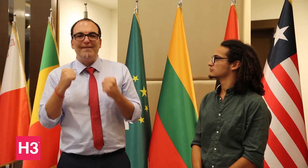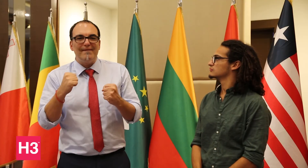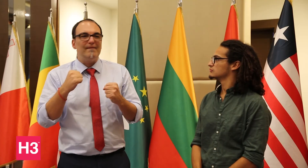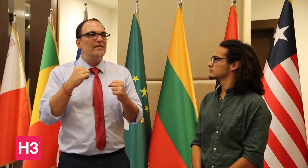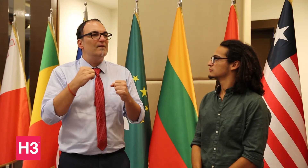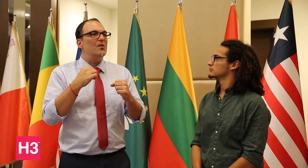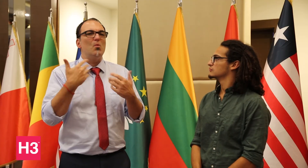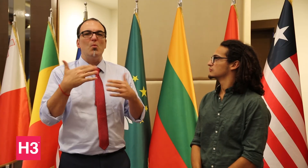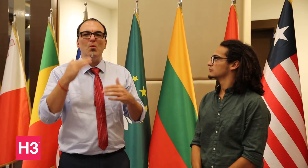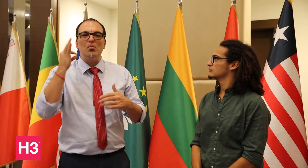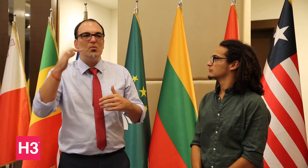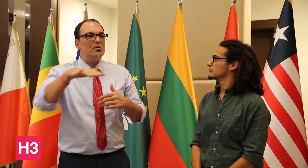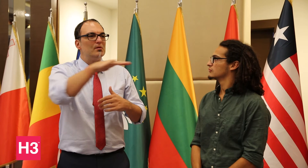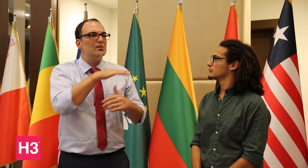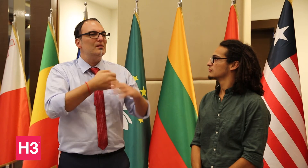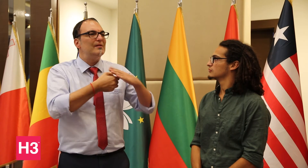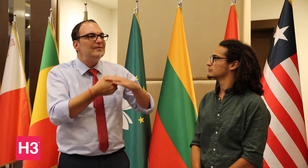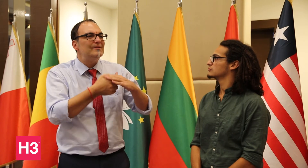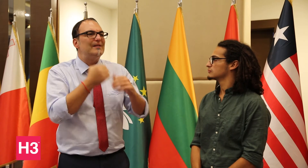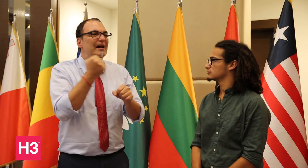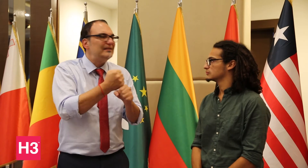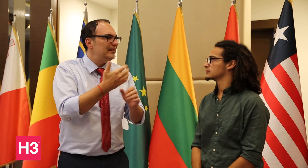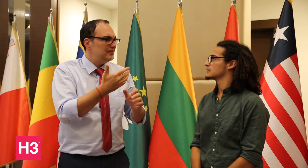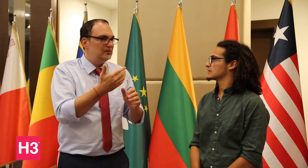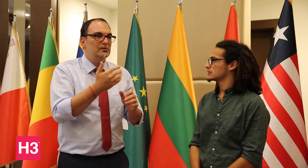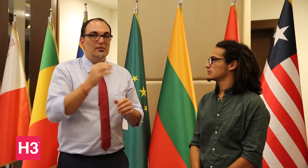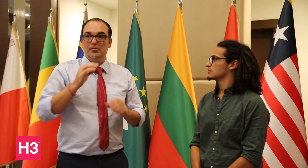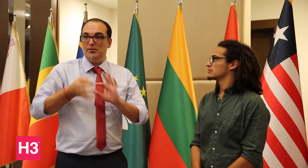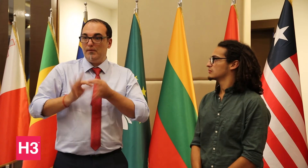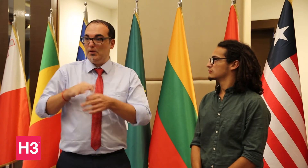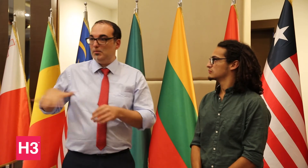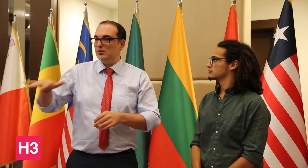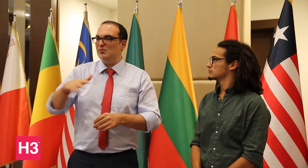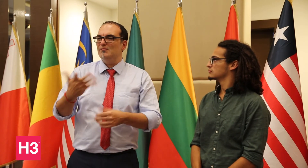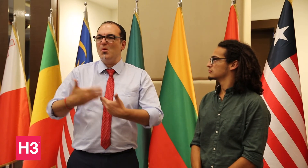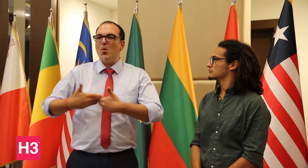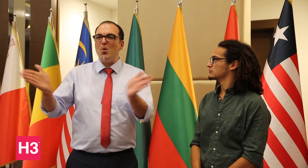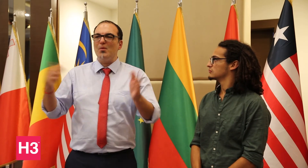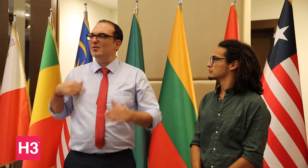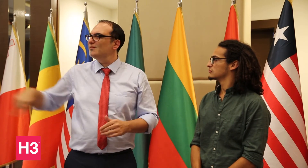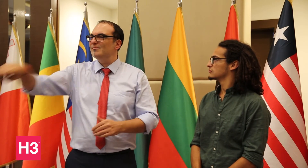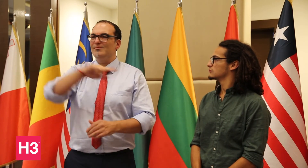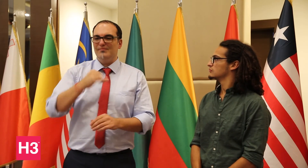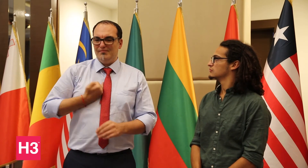You are Deaf and love sports, and you have experienced hearing oppression. Remember that Deaflympics is open.